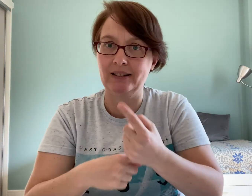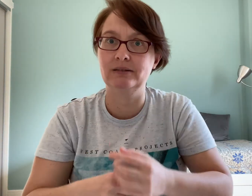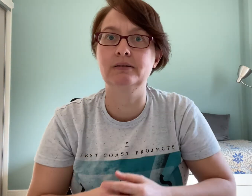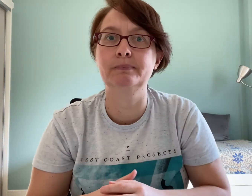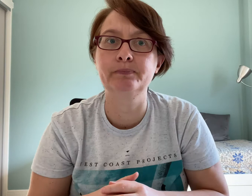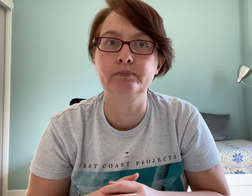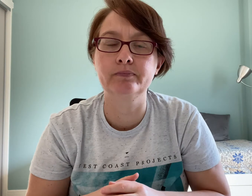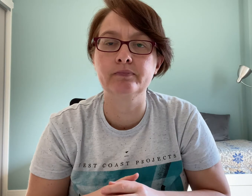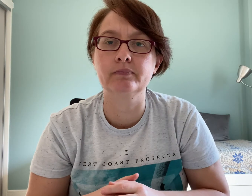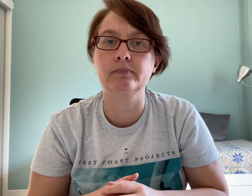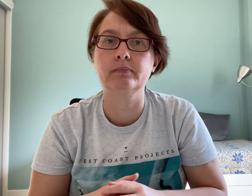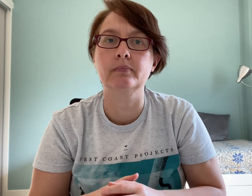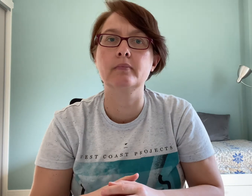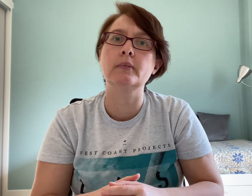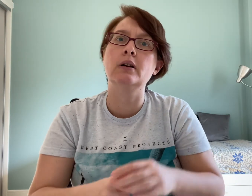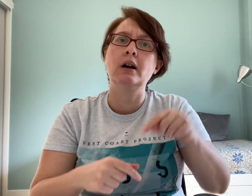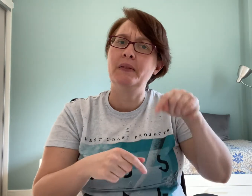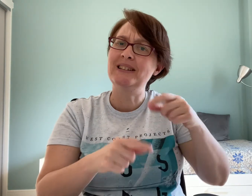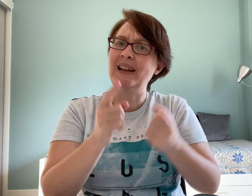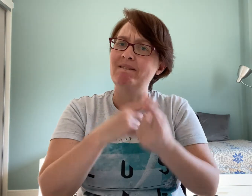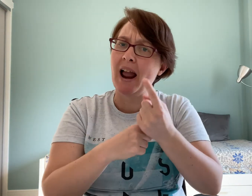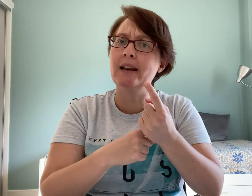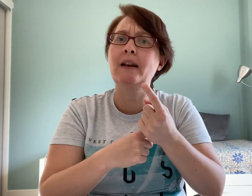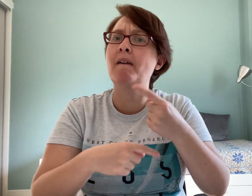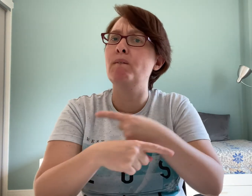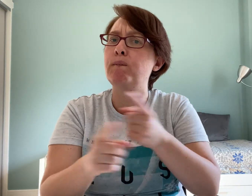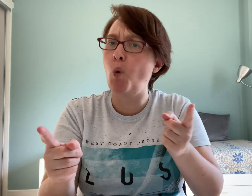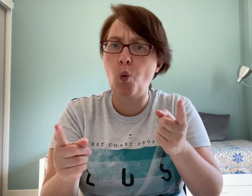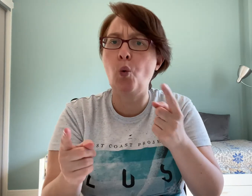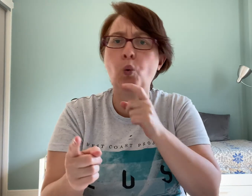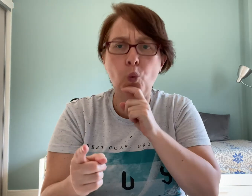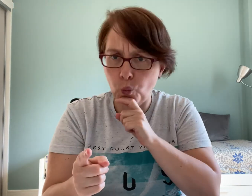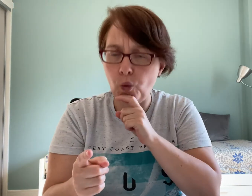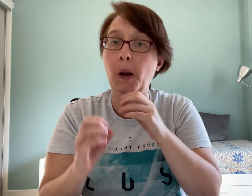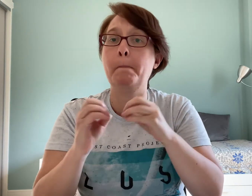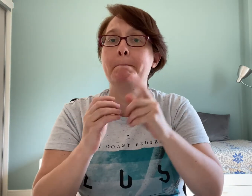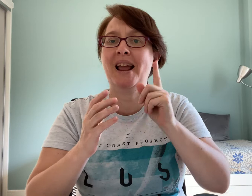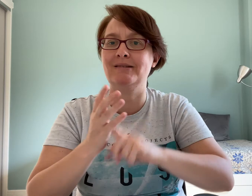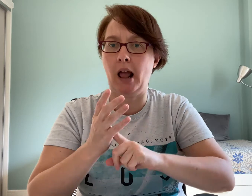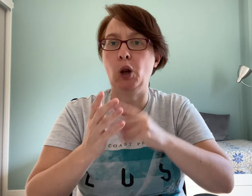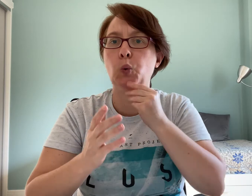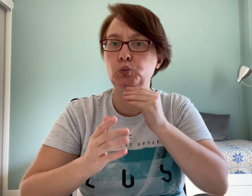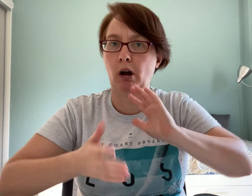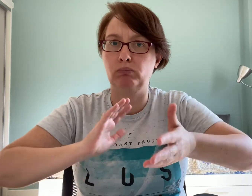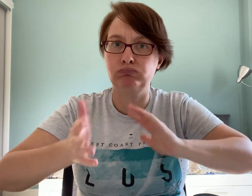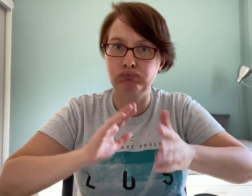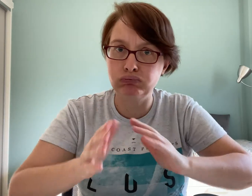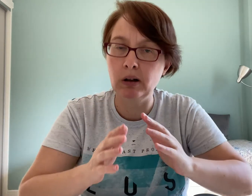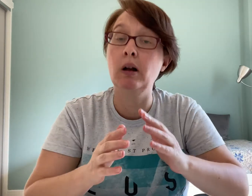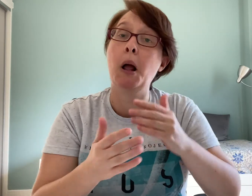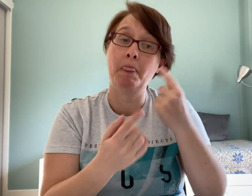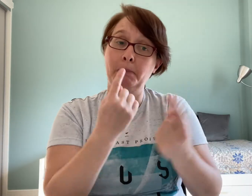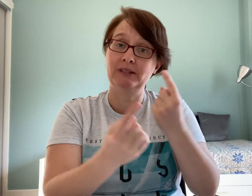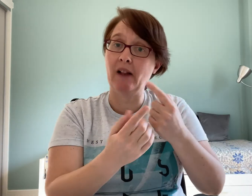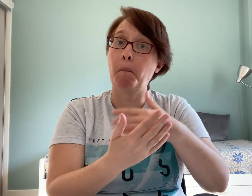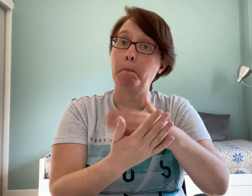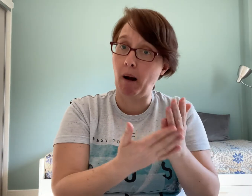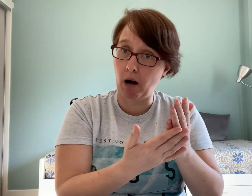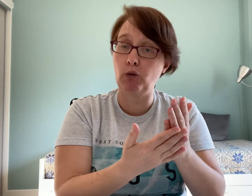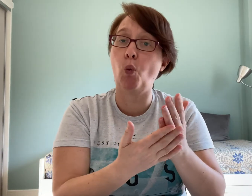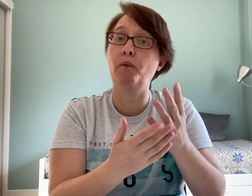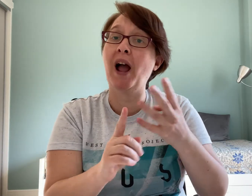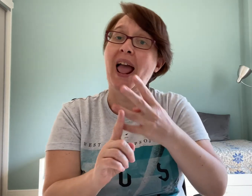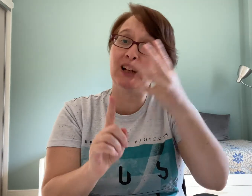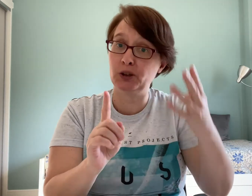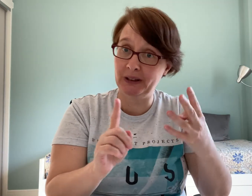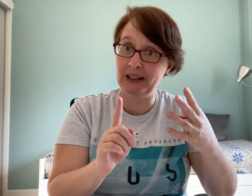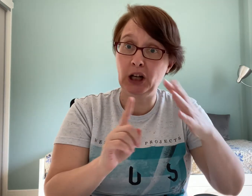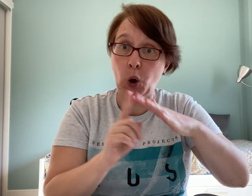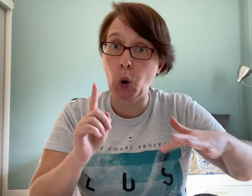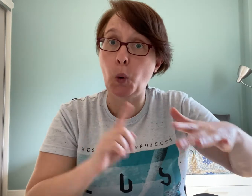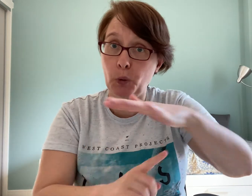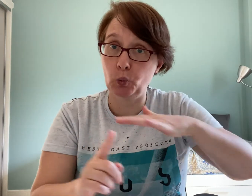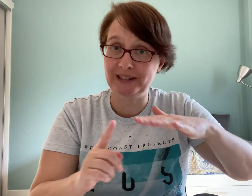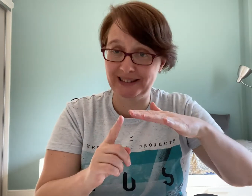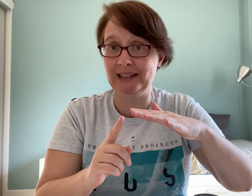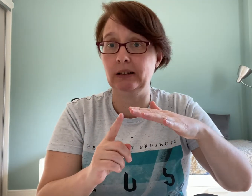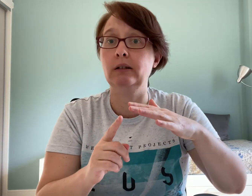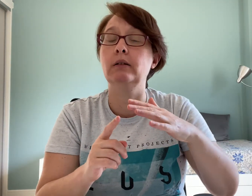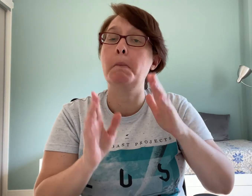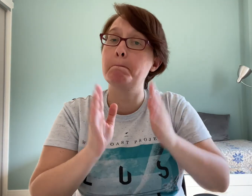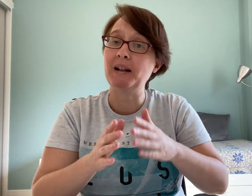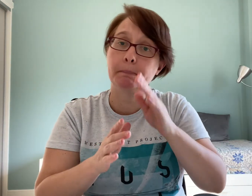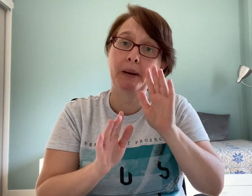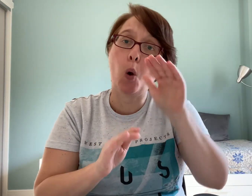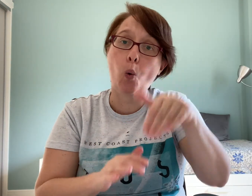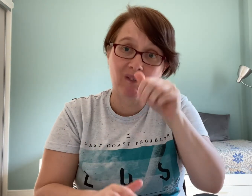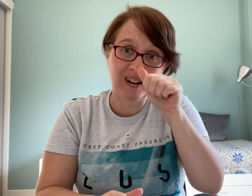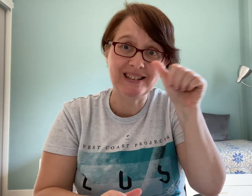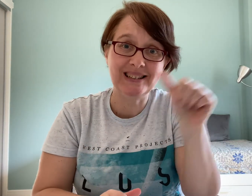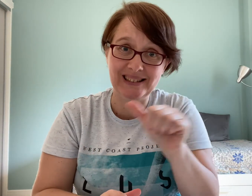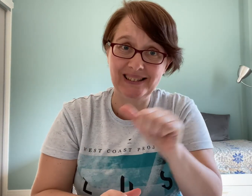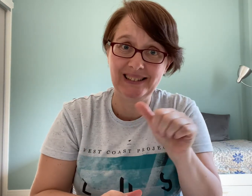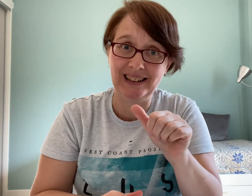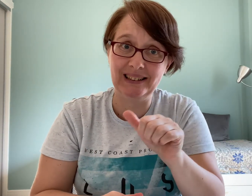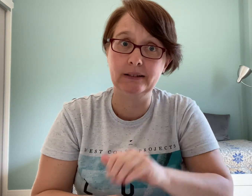This event is suitable for BSL users who are part of the LGBTQ+ community and must be over 16+.